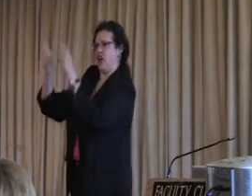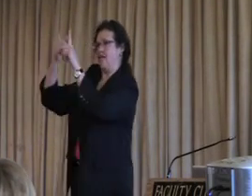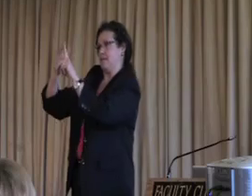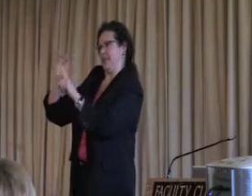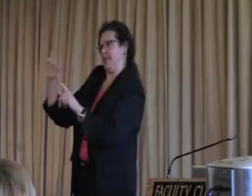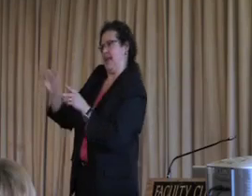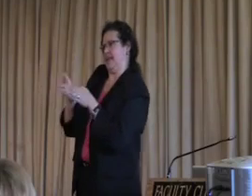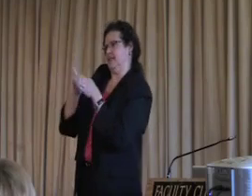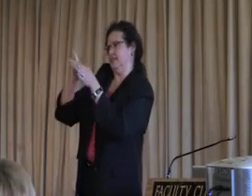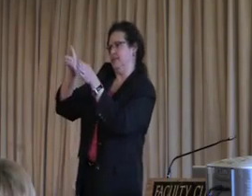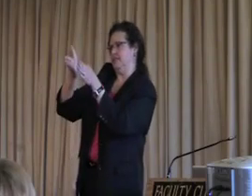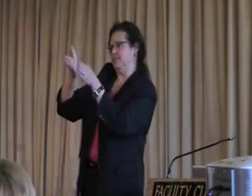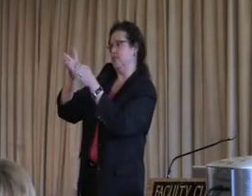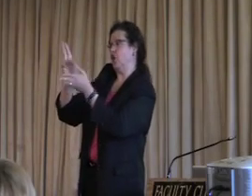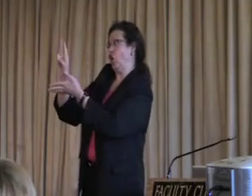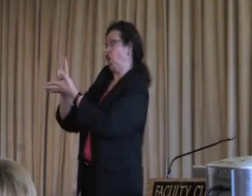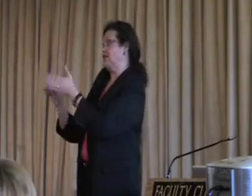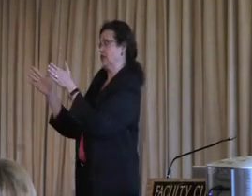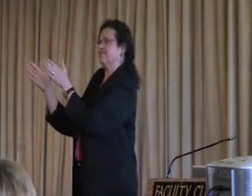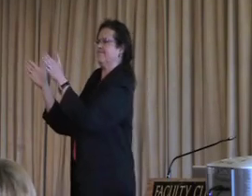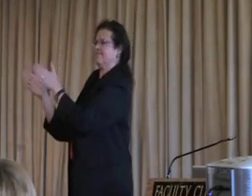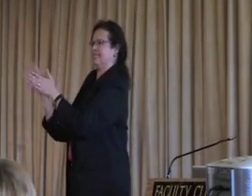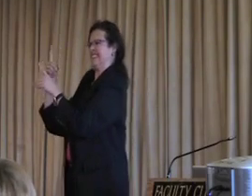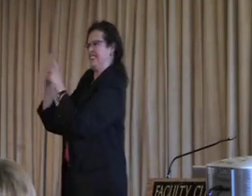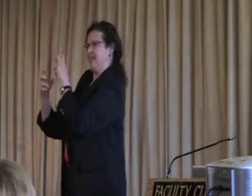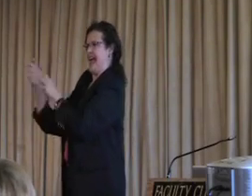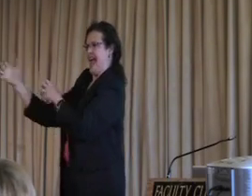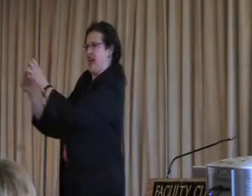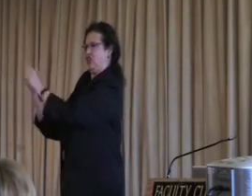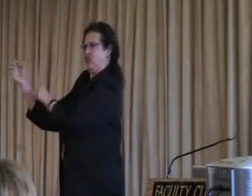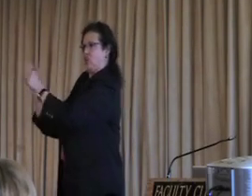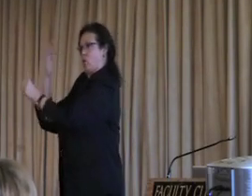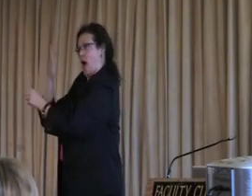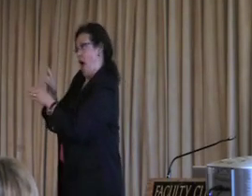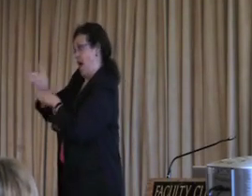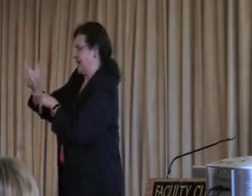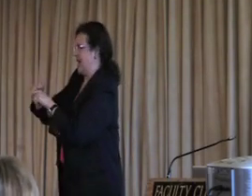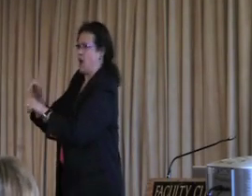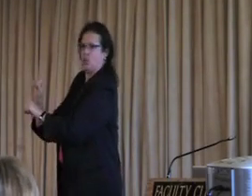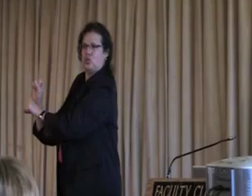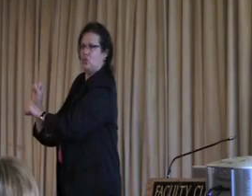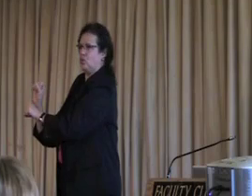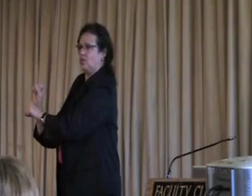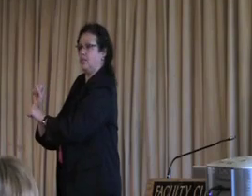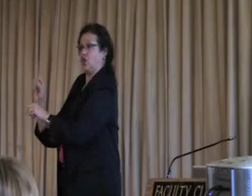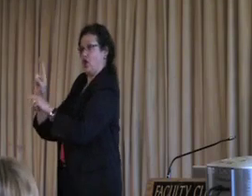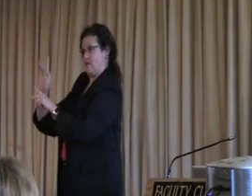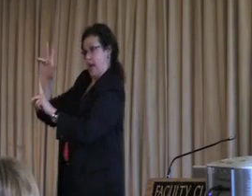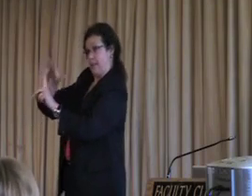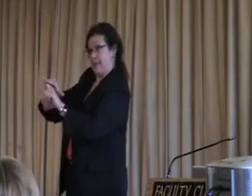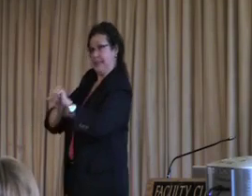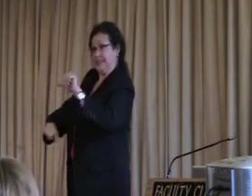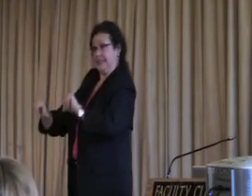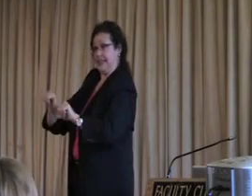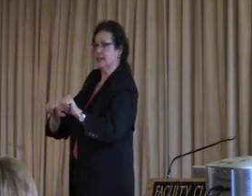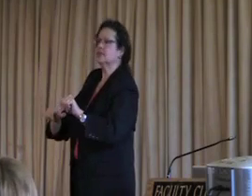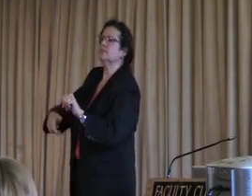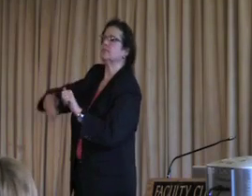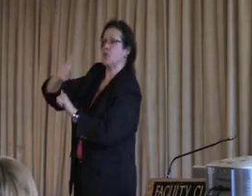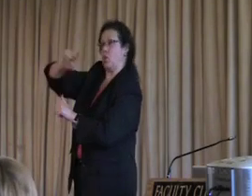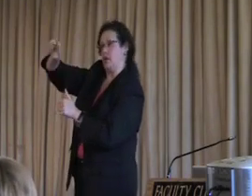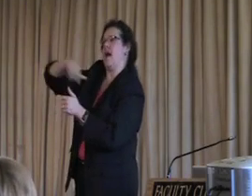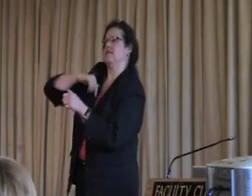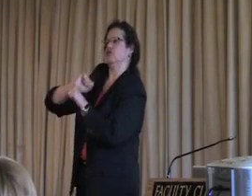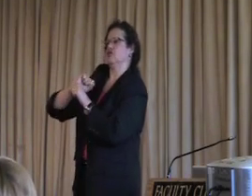institutions are involved. And most people graduate from the applied science institution,